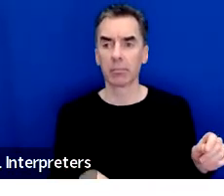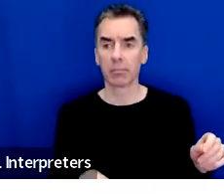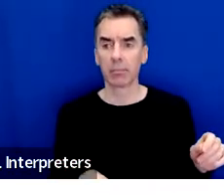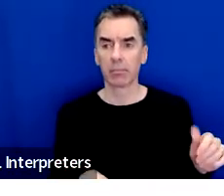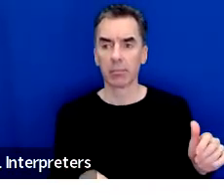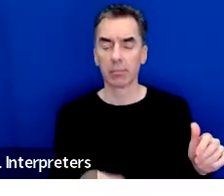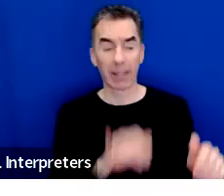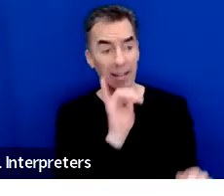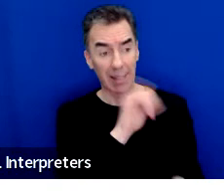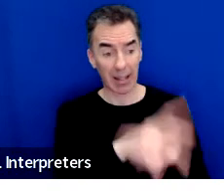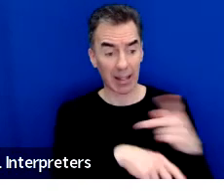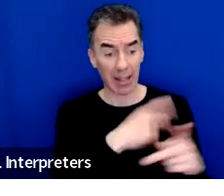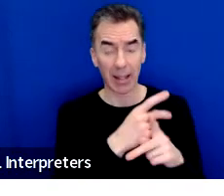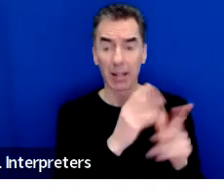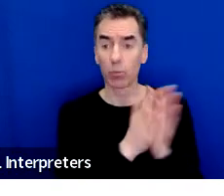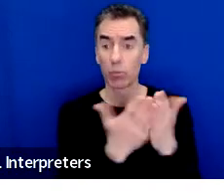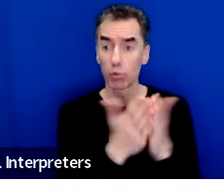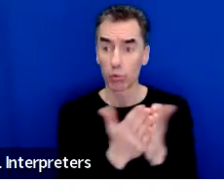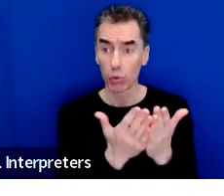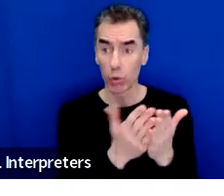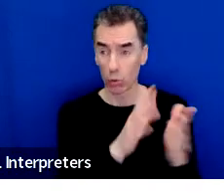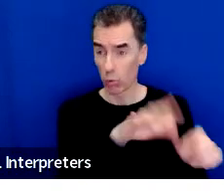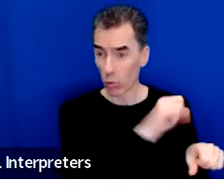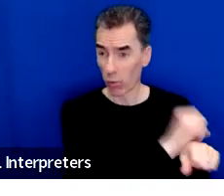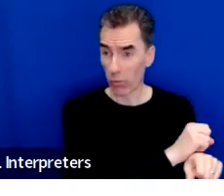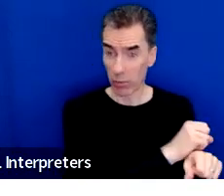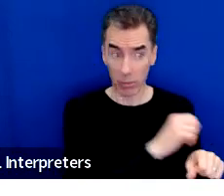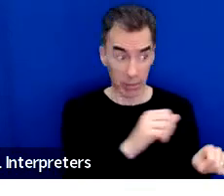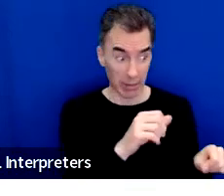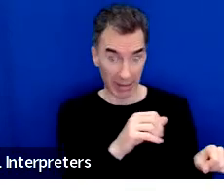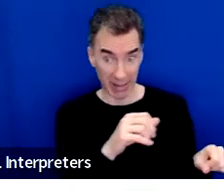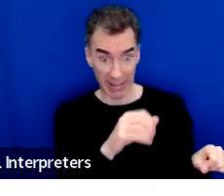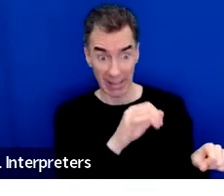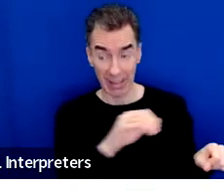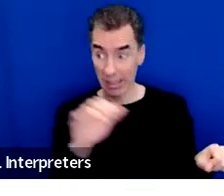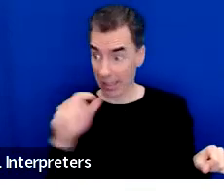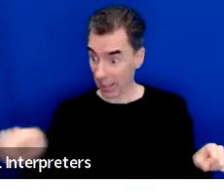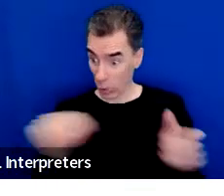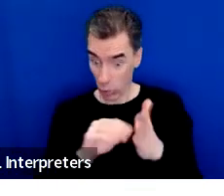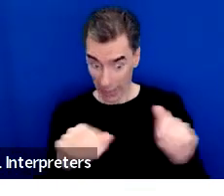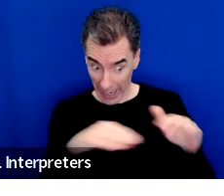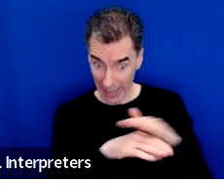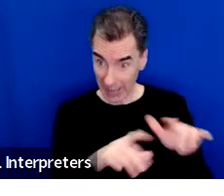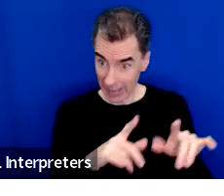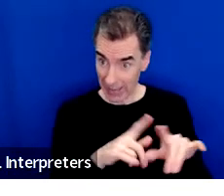the ones that are on reserve, can multiple students access them at the same time? The, the print ones know